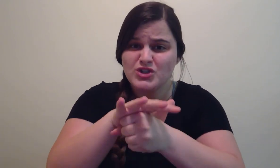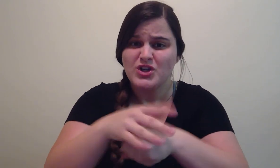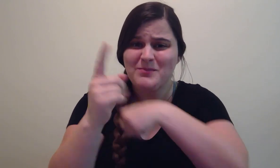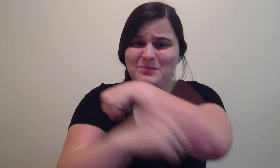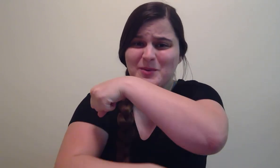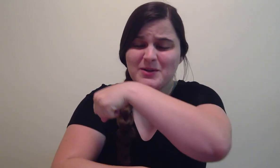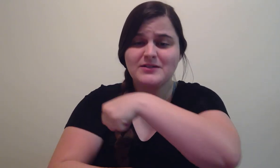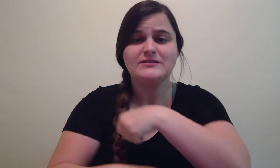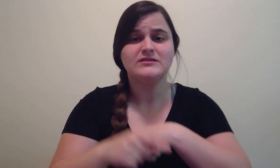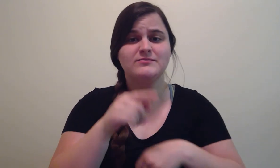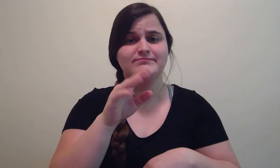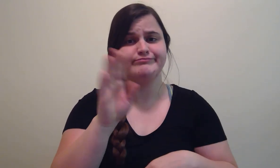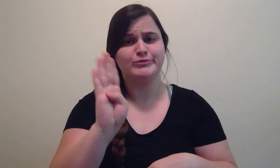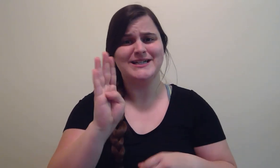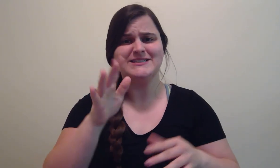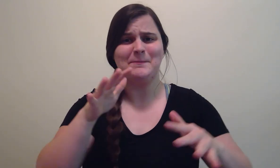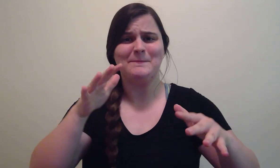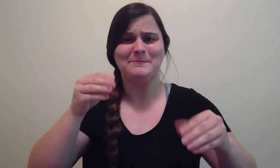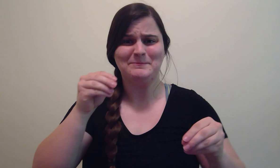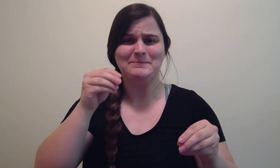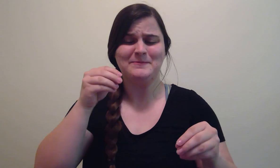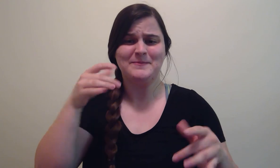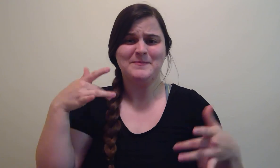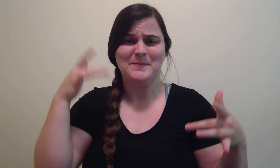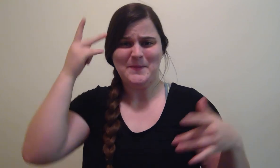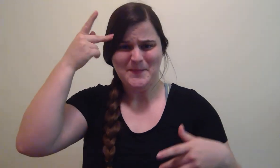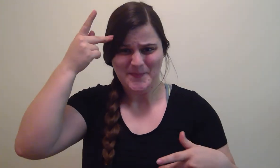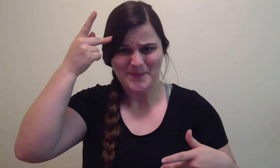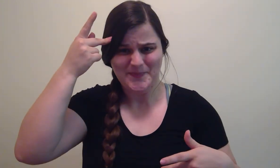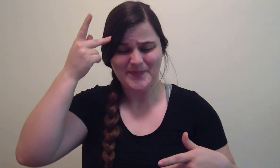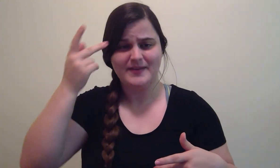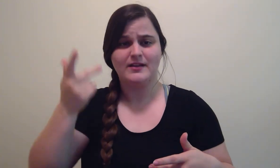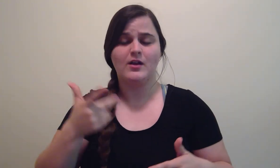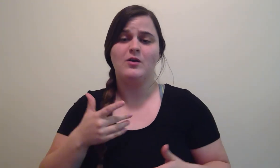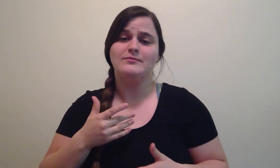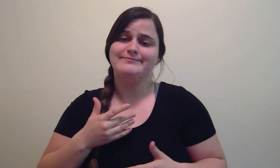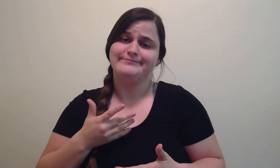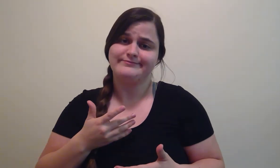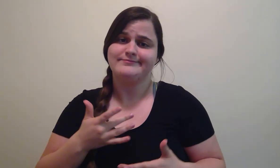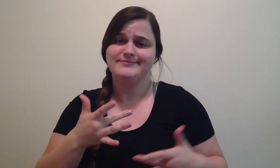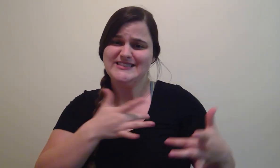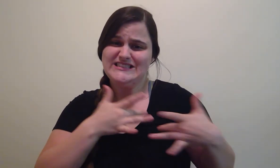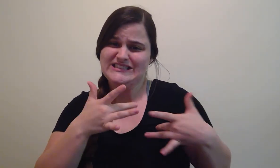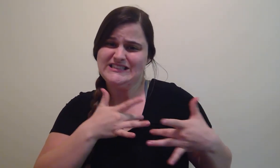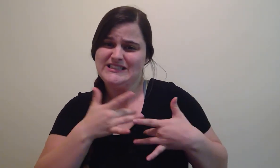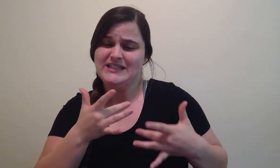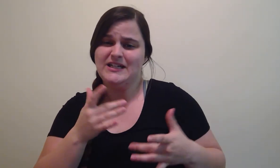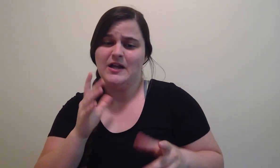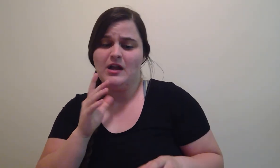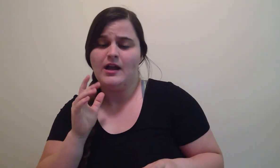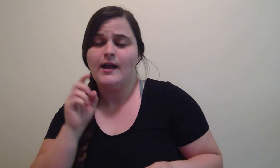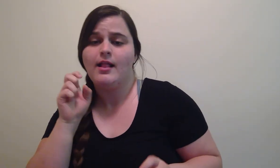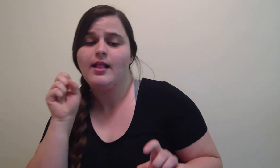The pressure of detention made Bryce panic. And even though it bothered my conscience,